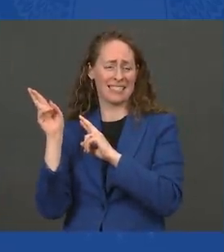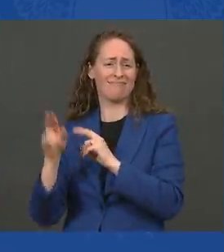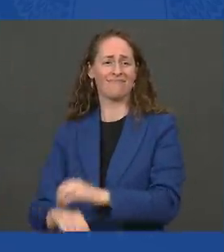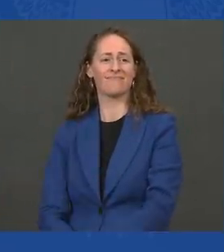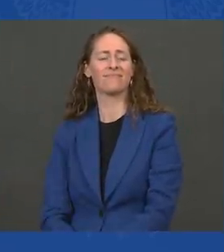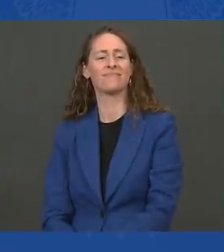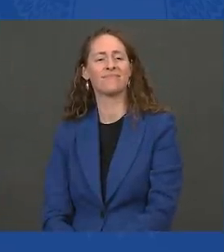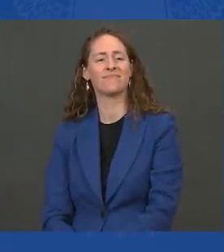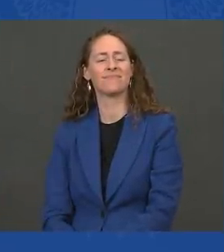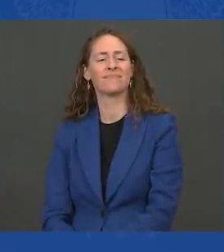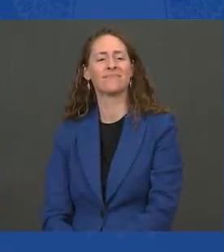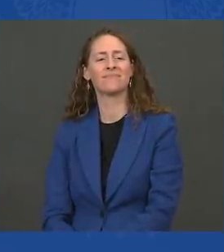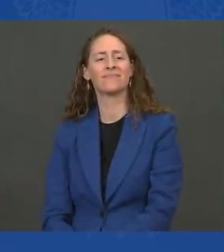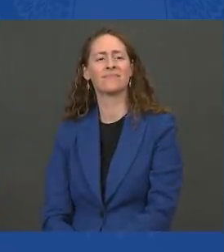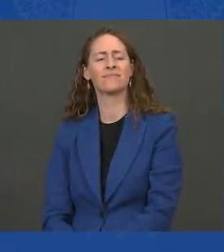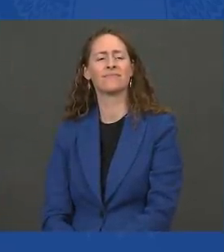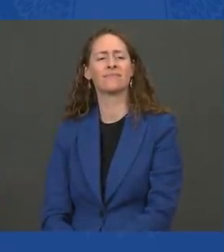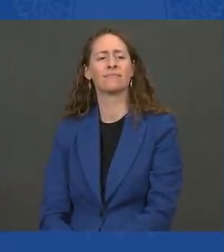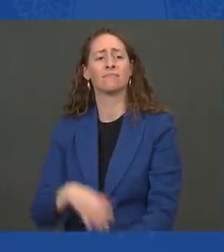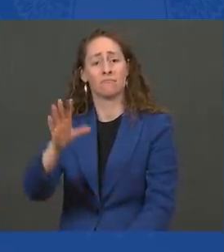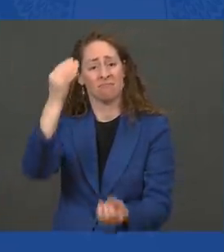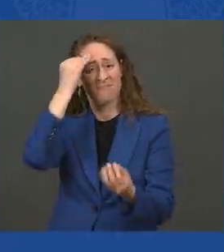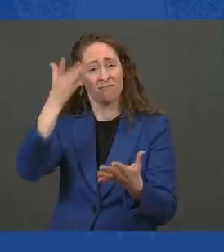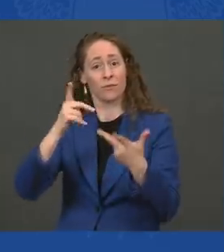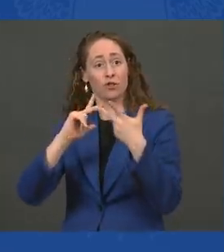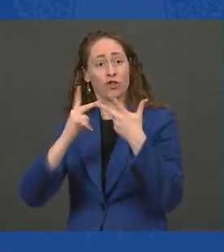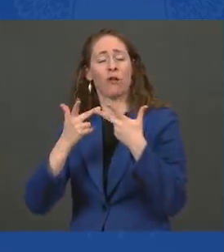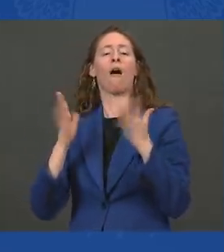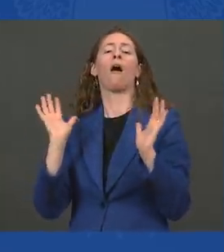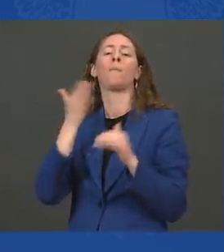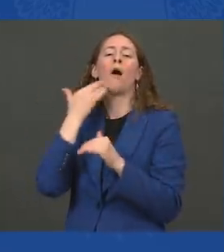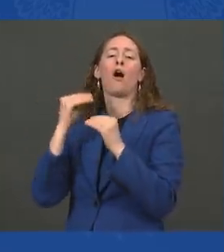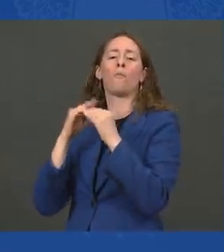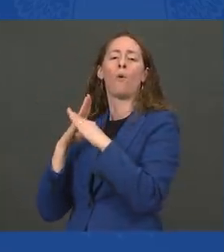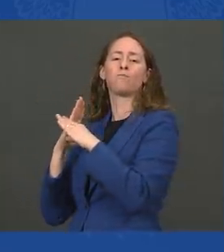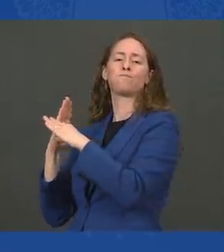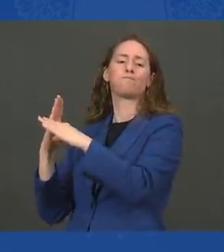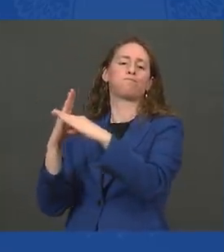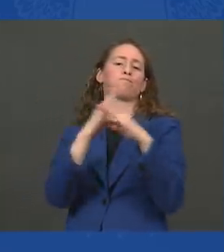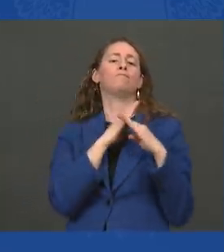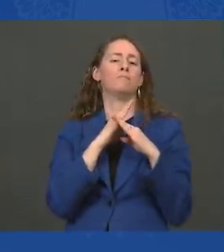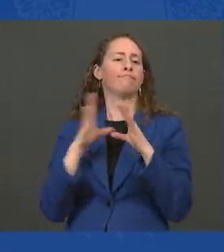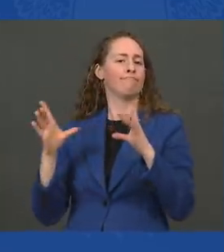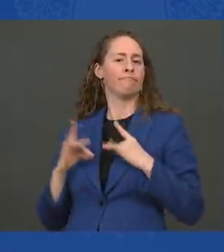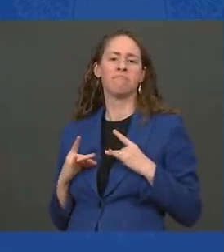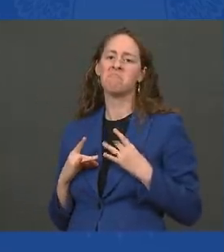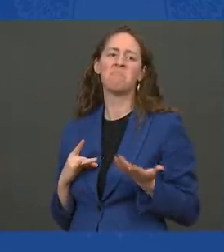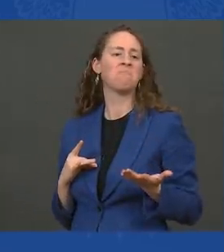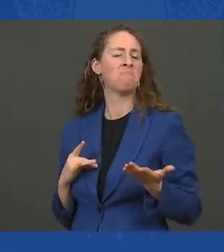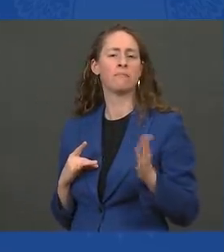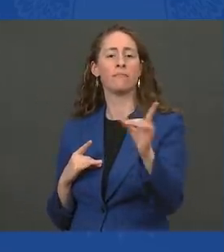Do not wait. Go get your booster if it's time for you to do so. And if you are not vaccinated,